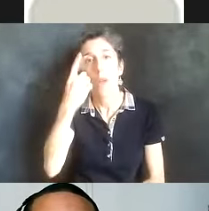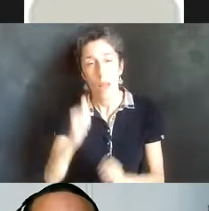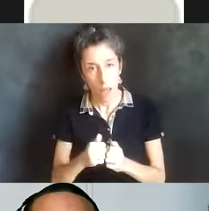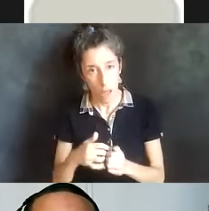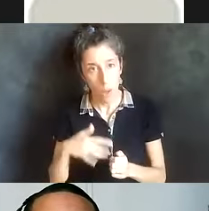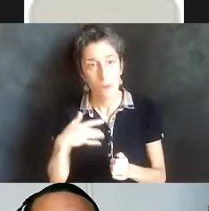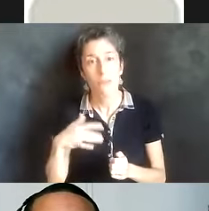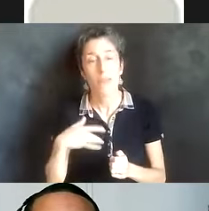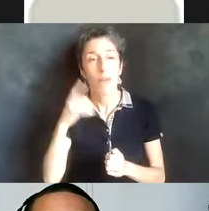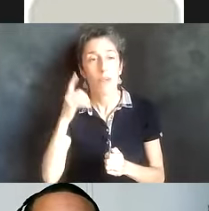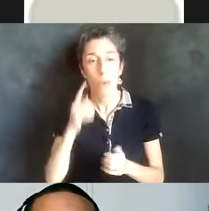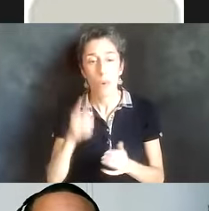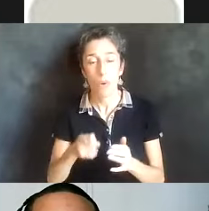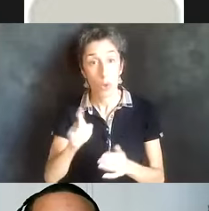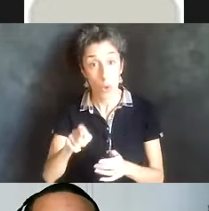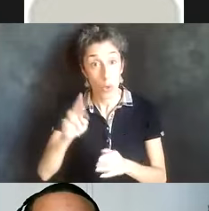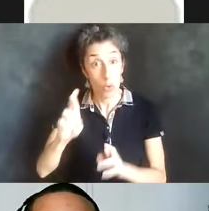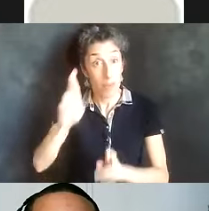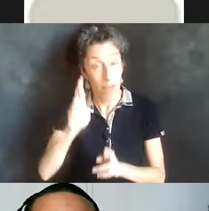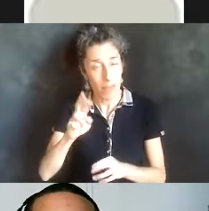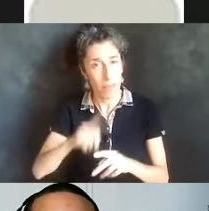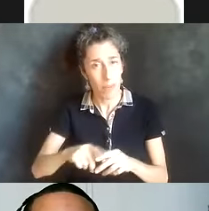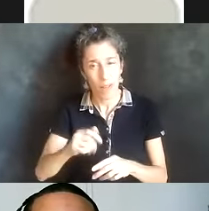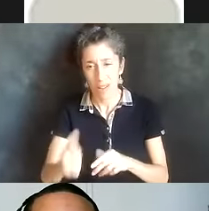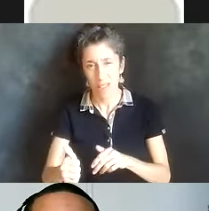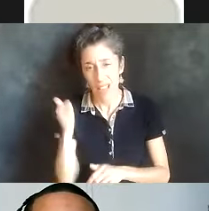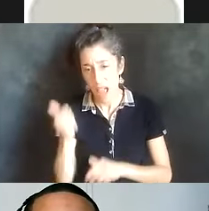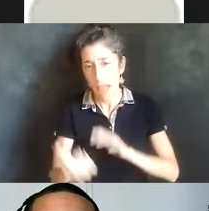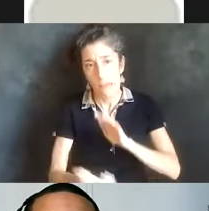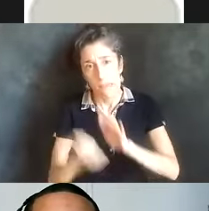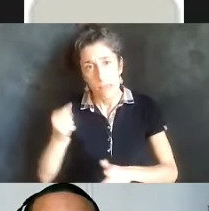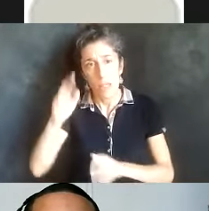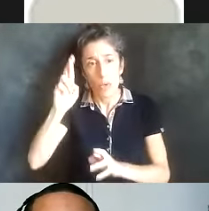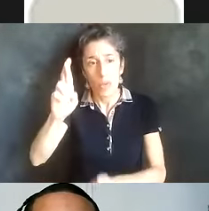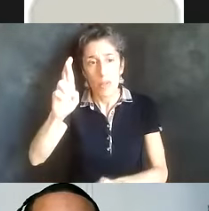shouldn't be denied respect for the way you sound, but for the actions you do. I'm from Juárez, Mexico,